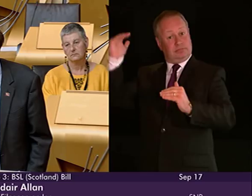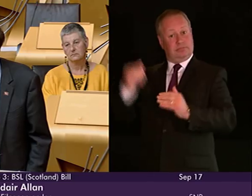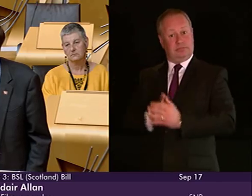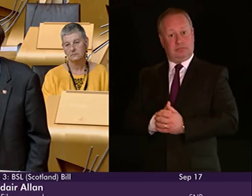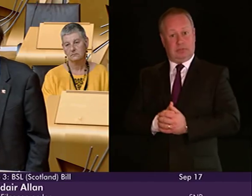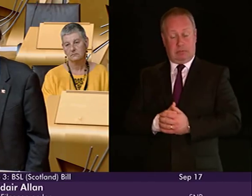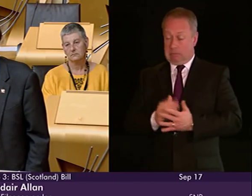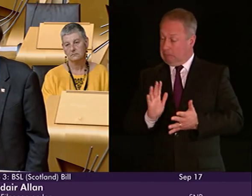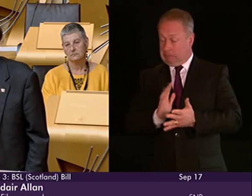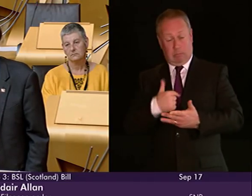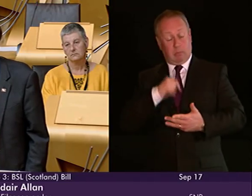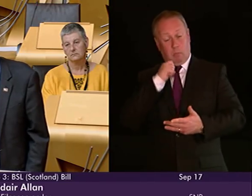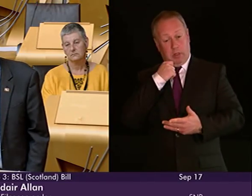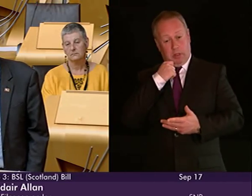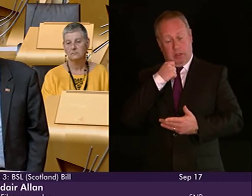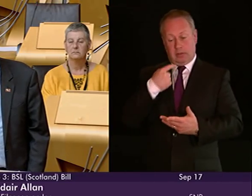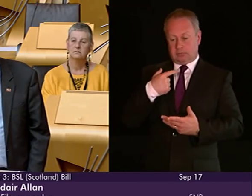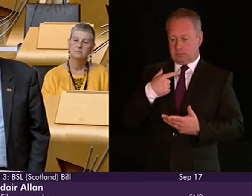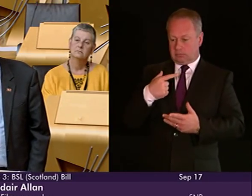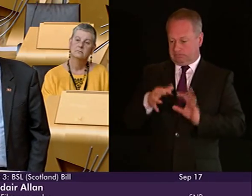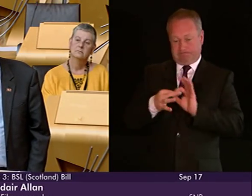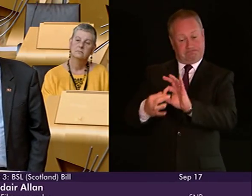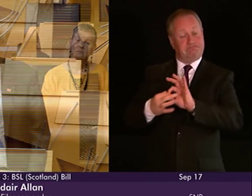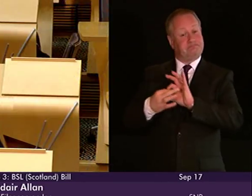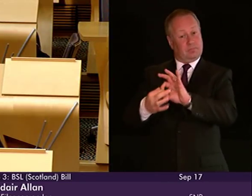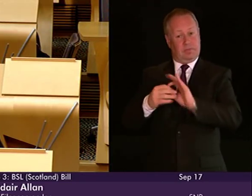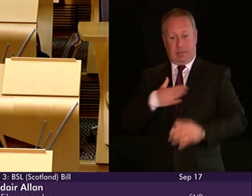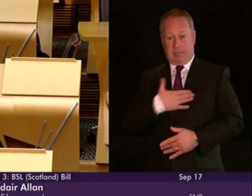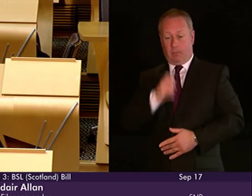explore the issue and to keep in touch with Mary Scanlon about the issues that she was